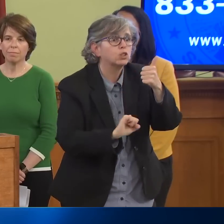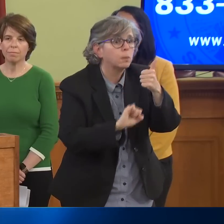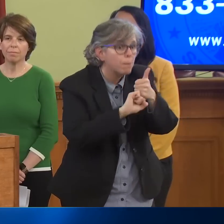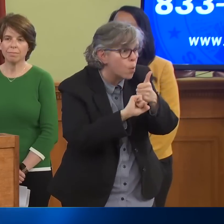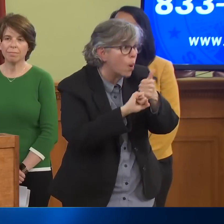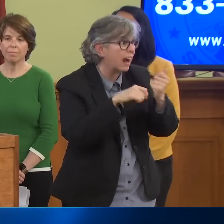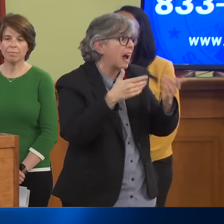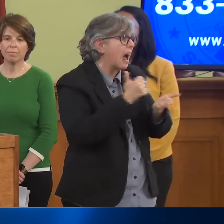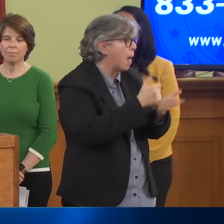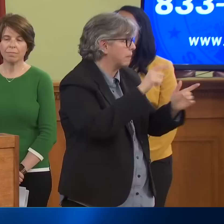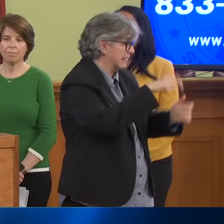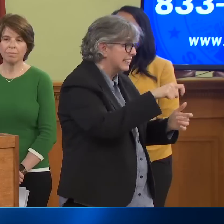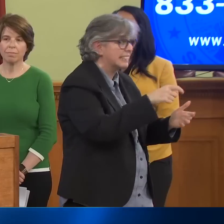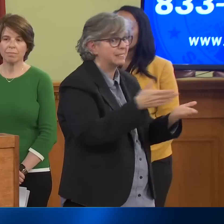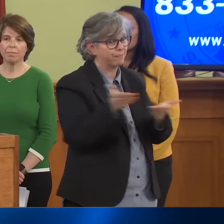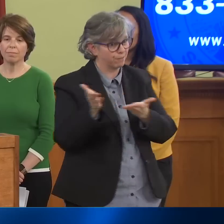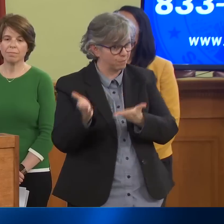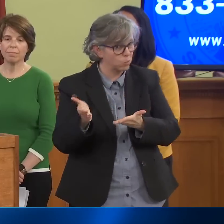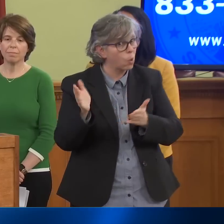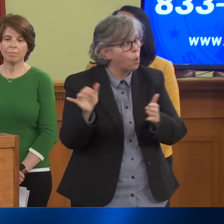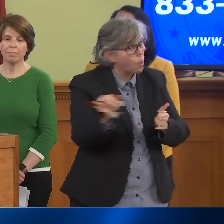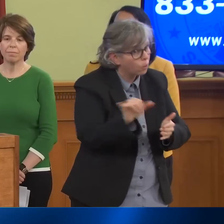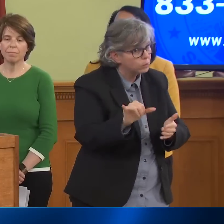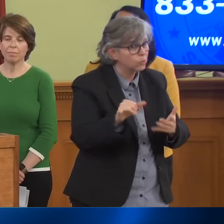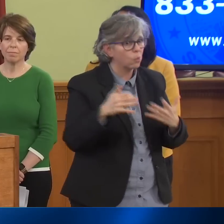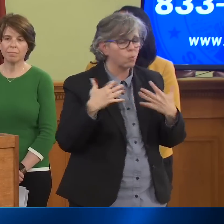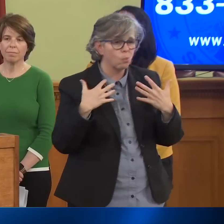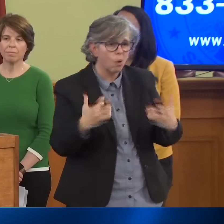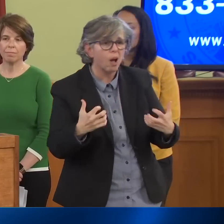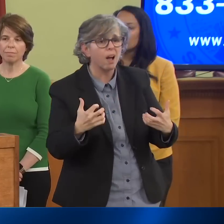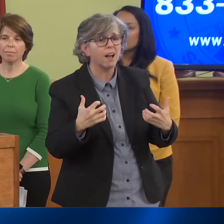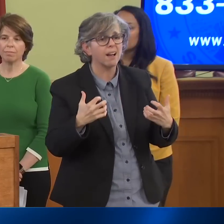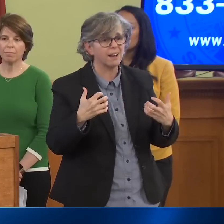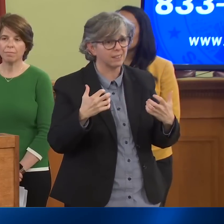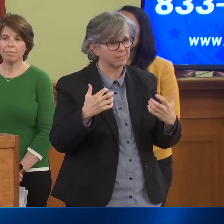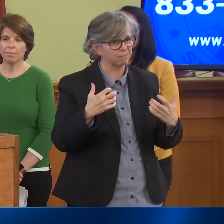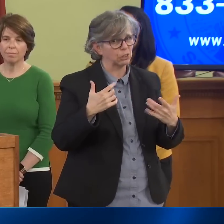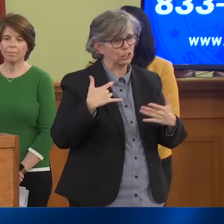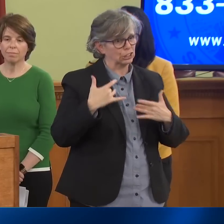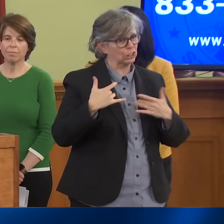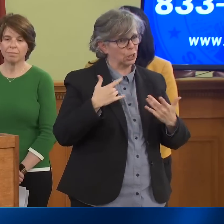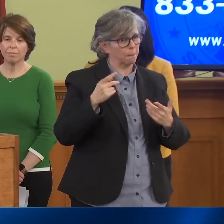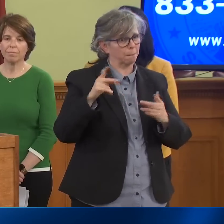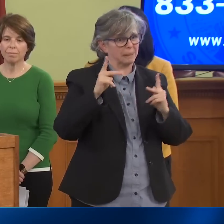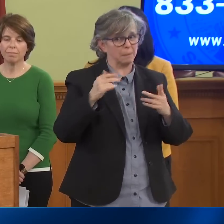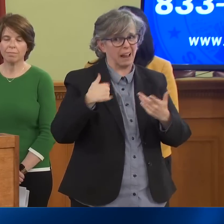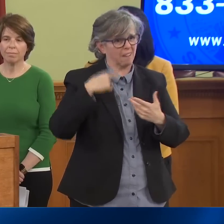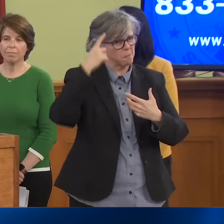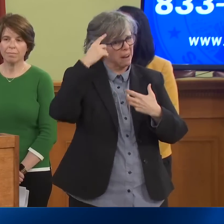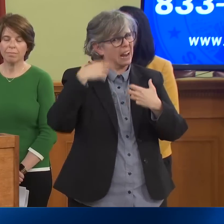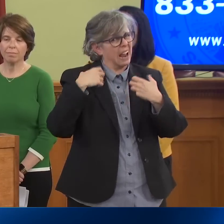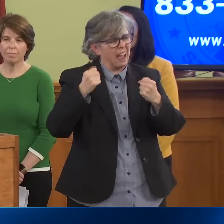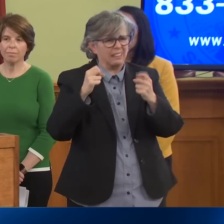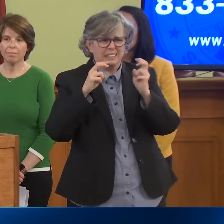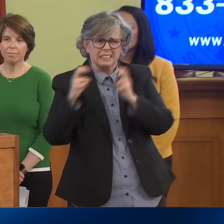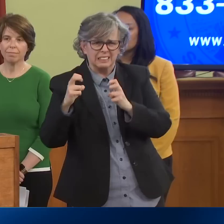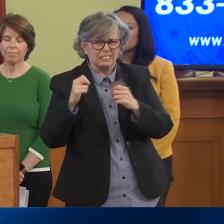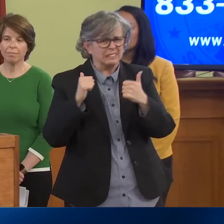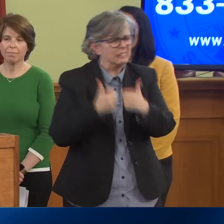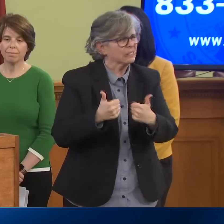CONCERNED FOR PEOPLE THAT HAVE AN ADDICTION. WE WANT THEM TO CONTINUE TO GET SUPPORT AND HELP THAT THEY NEED.